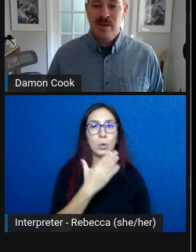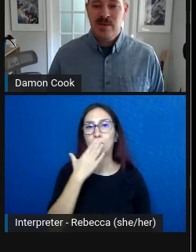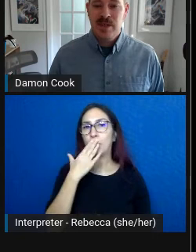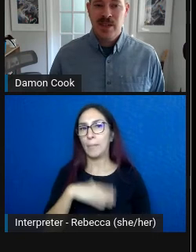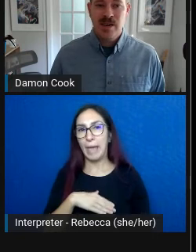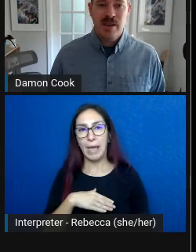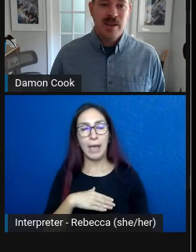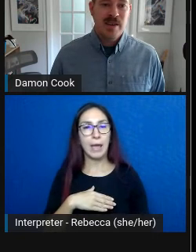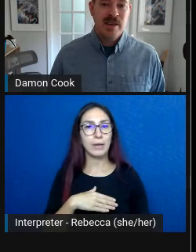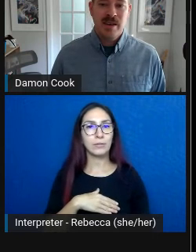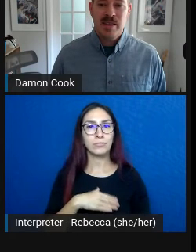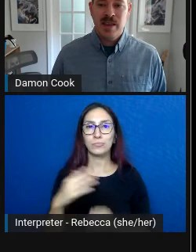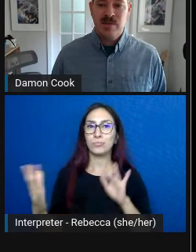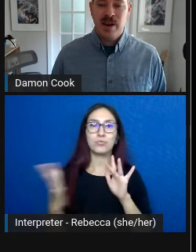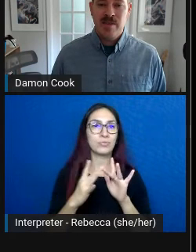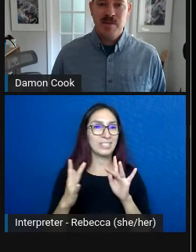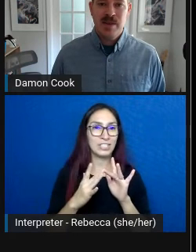reach out. Thanks for having me today.